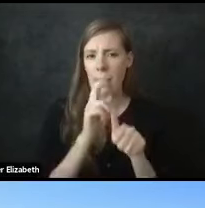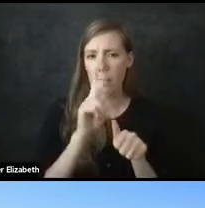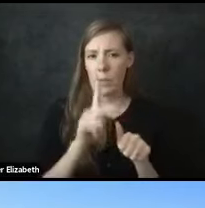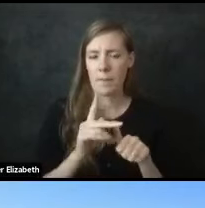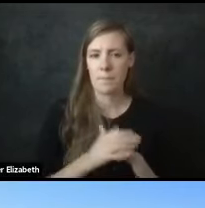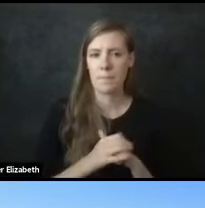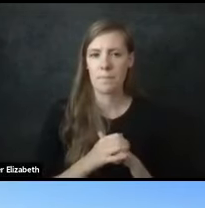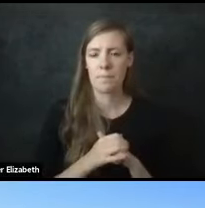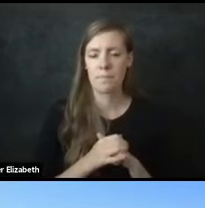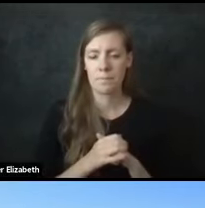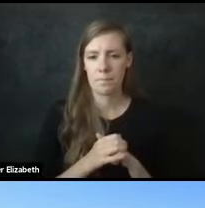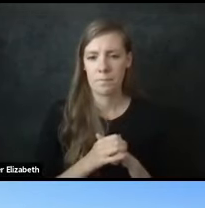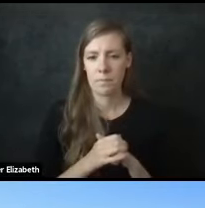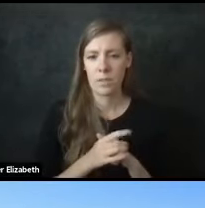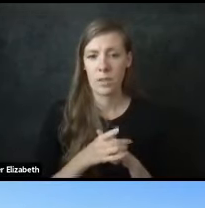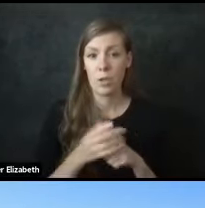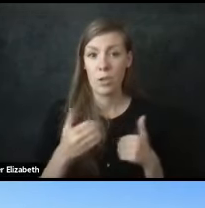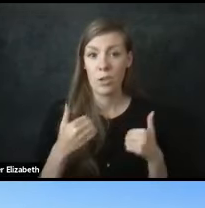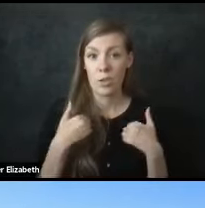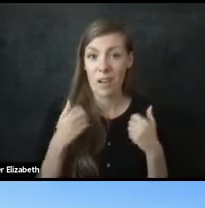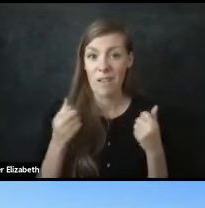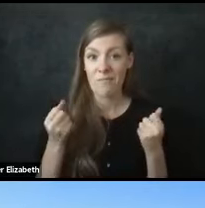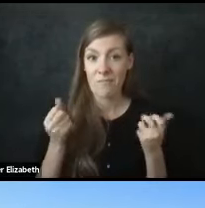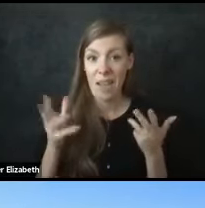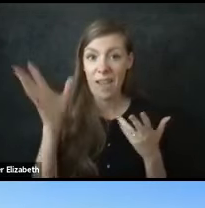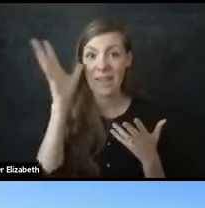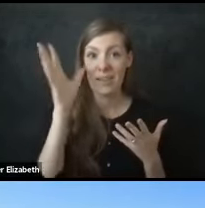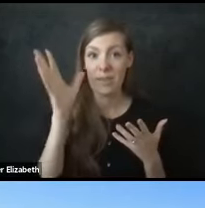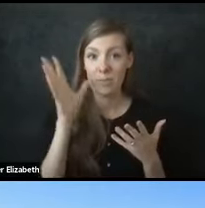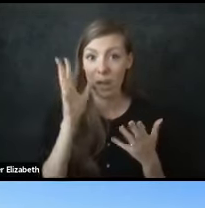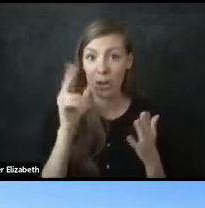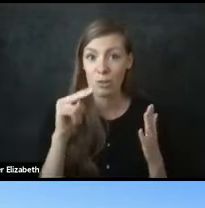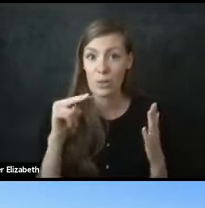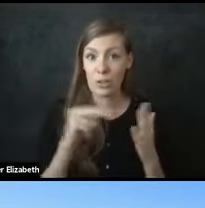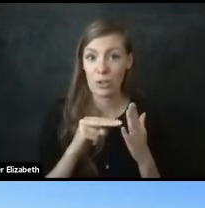you do have a lot of people, a lot of parents looking at the